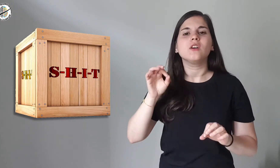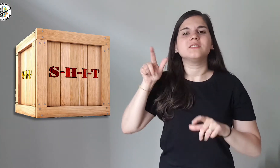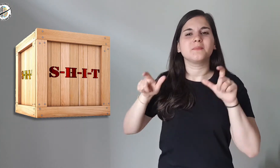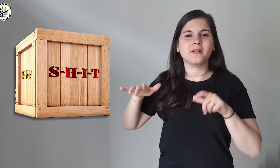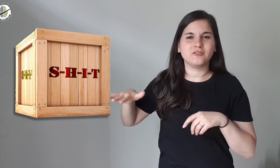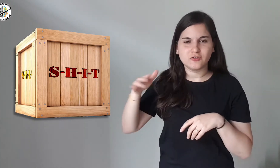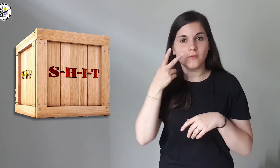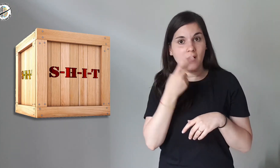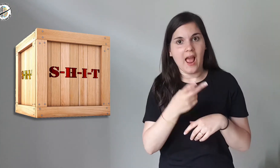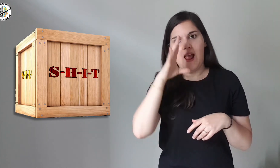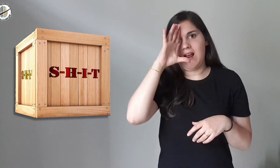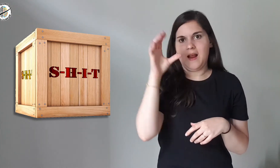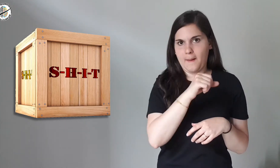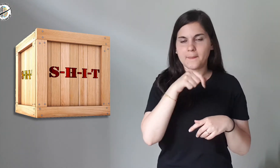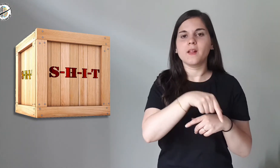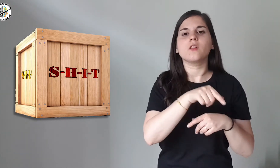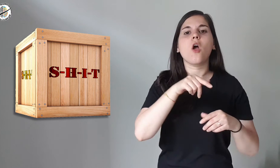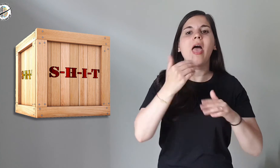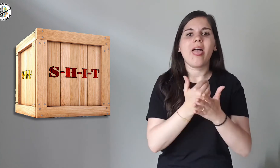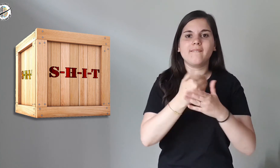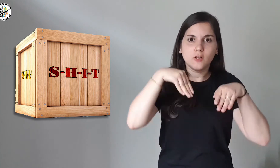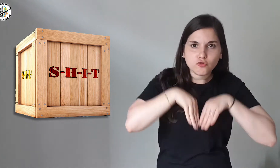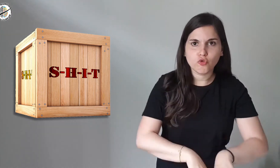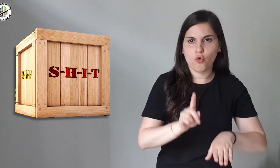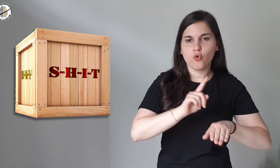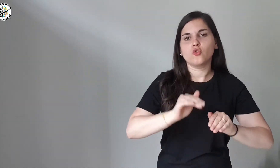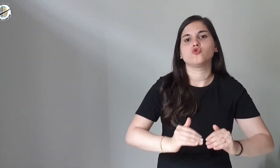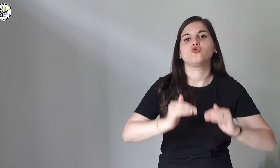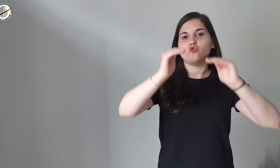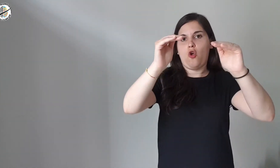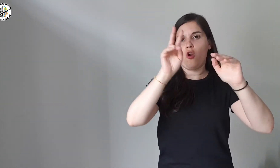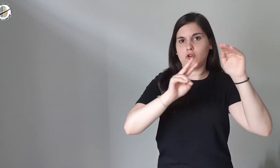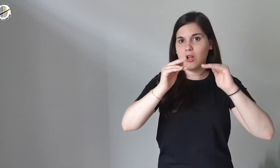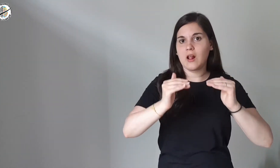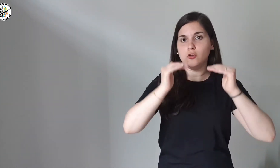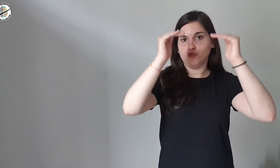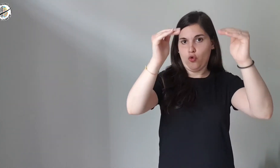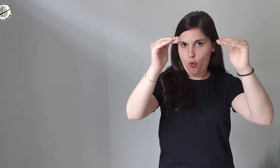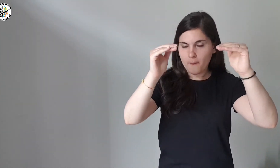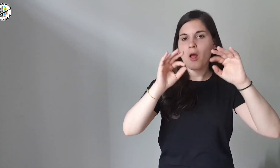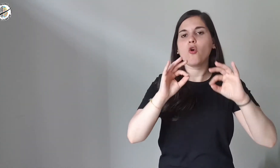and when people saw it they tried to put the crates on top instead of leaving them underneath,